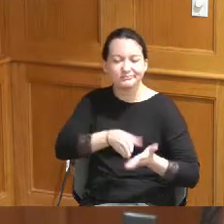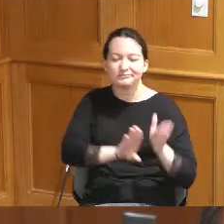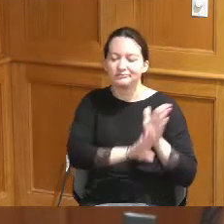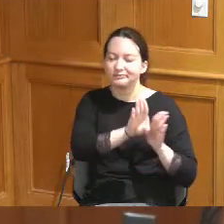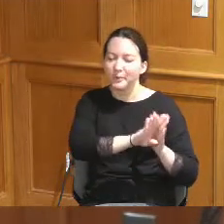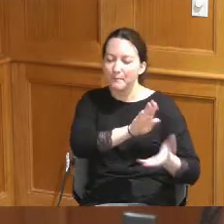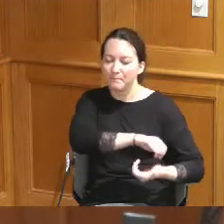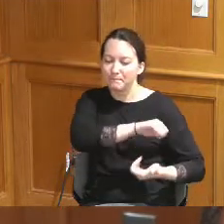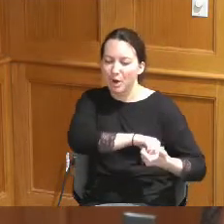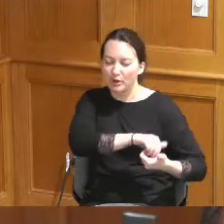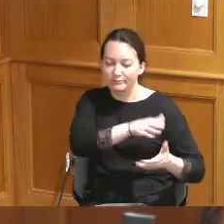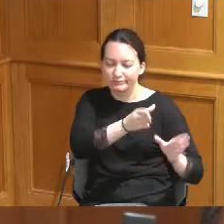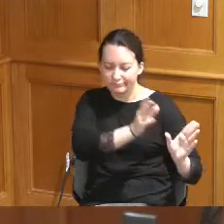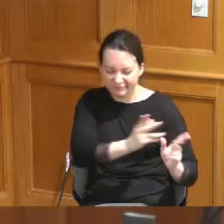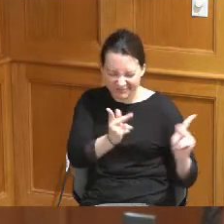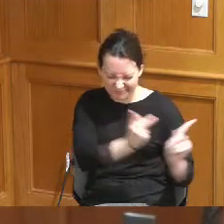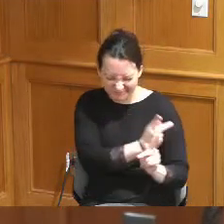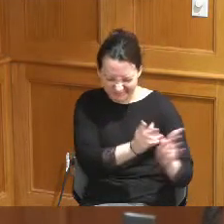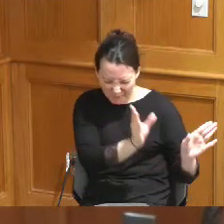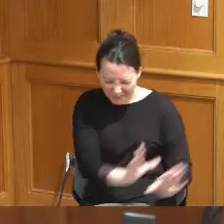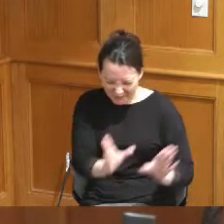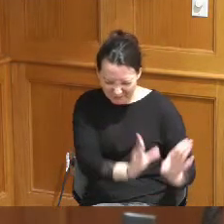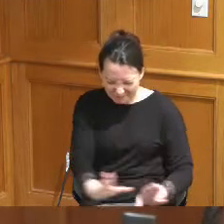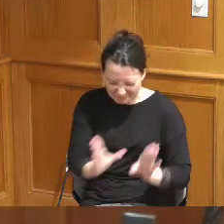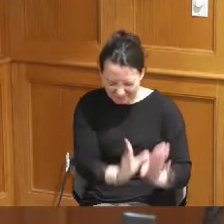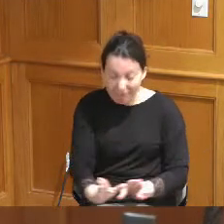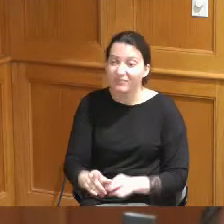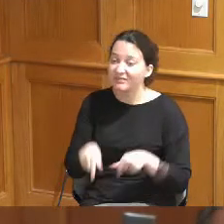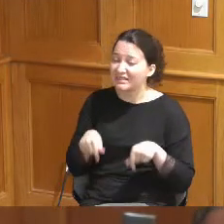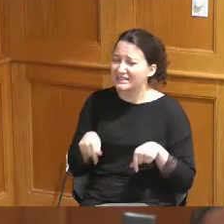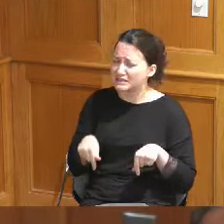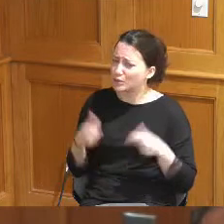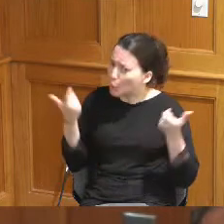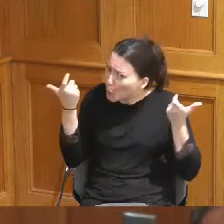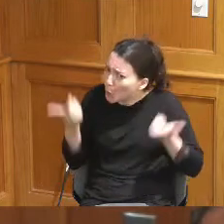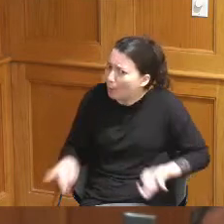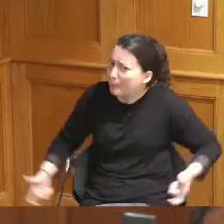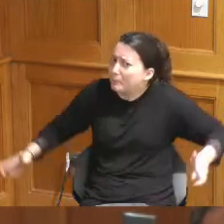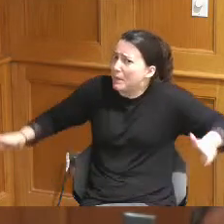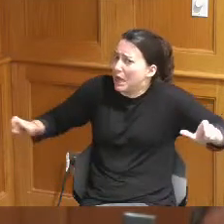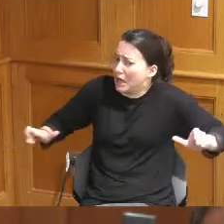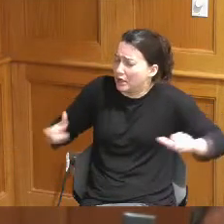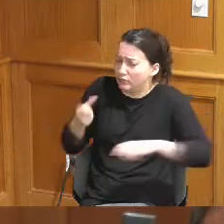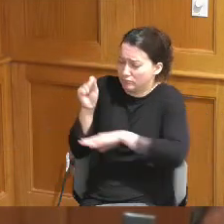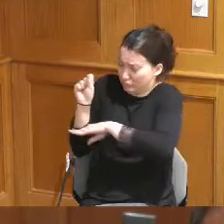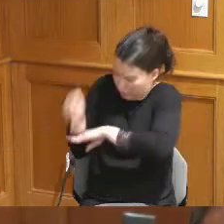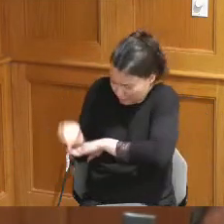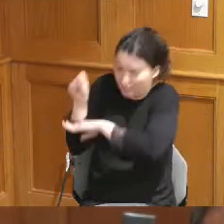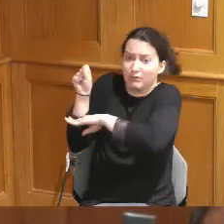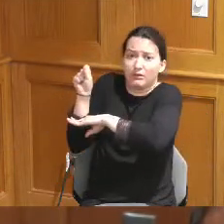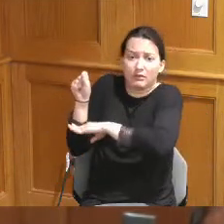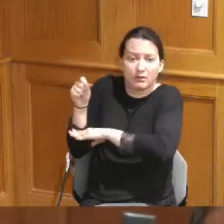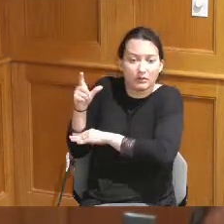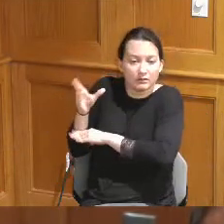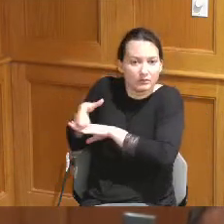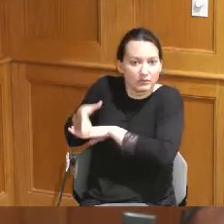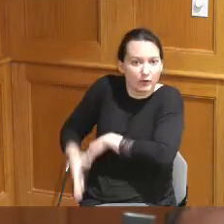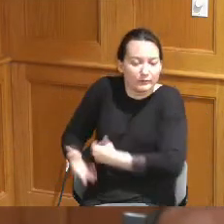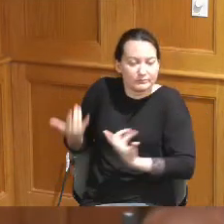Partners I do feel that this is a is a major major hurdle for us to to get over so this will actually